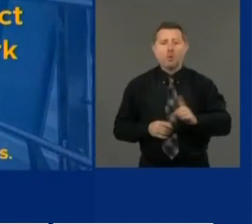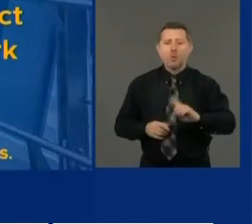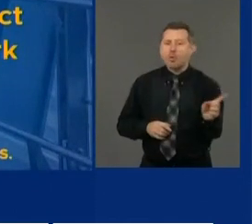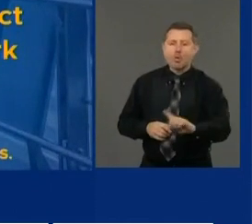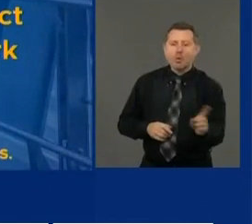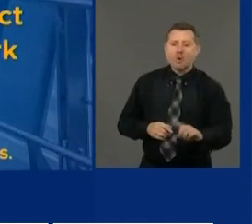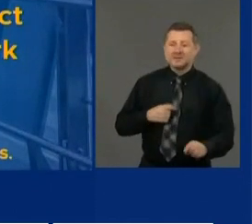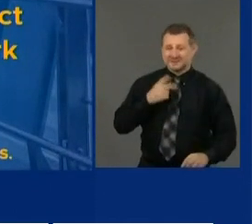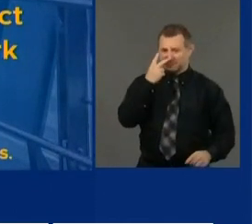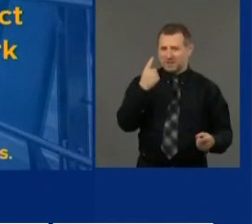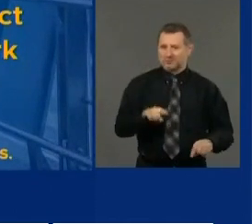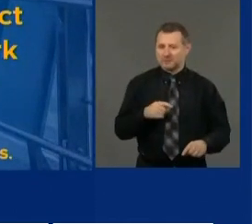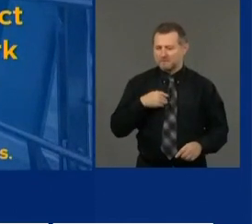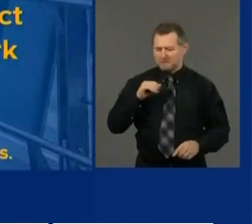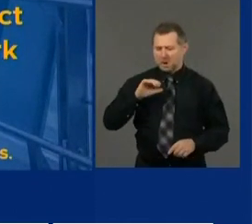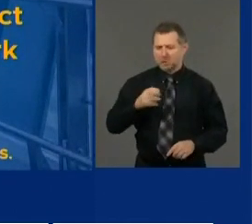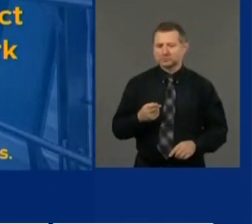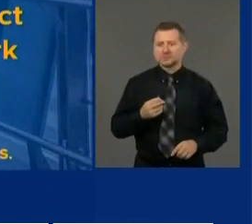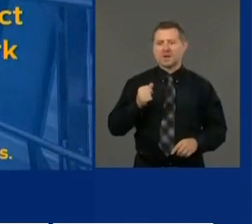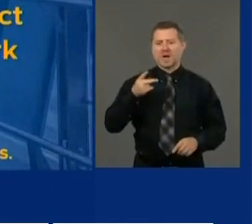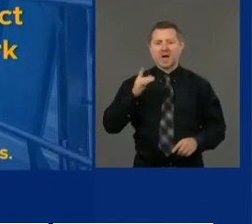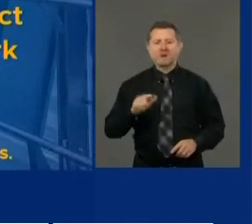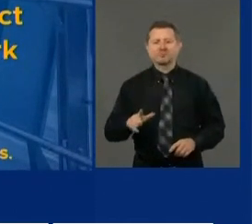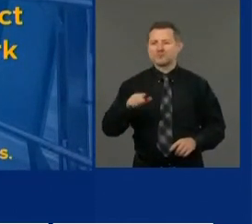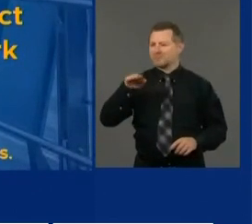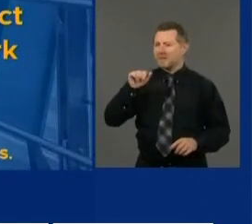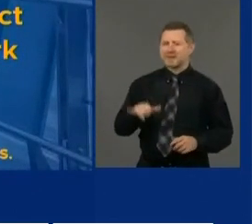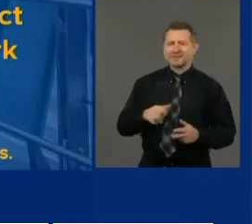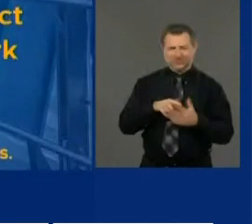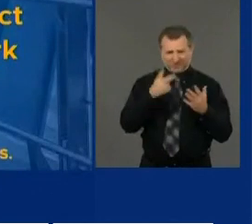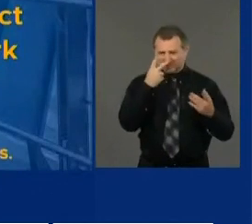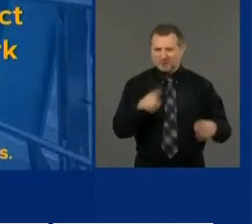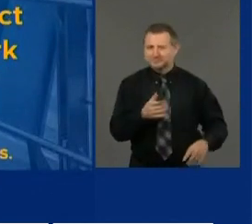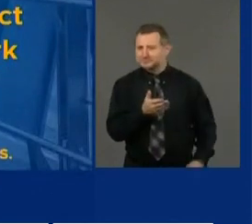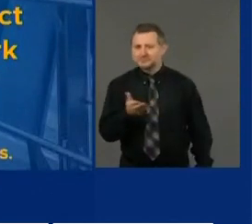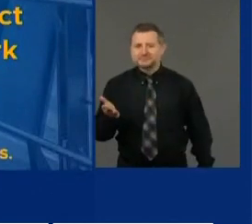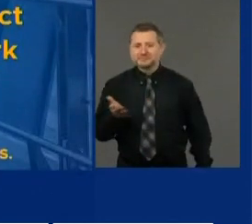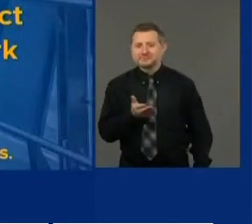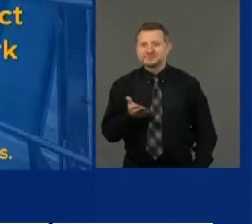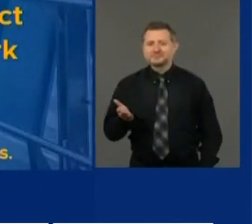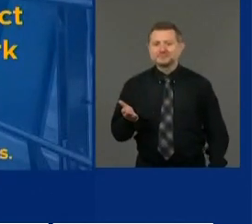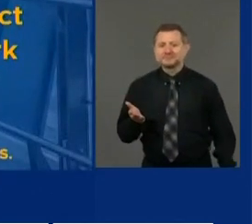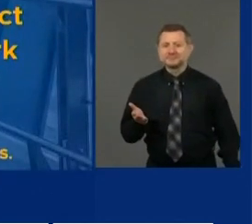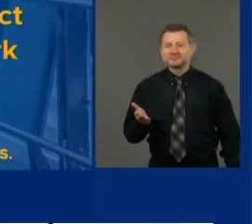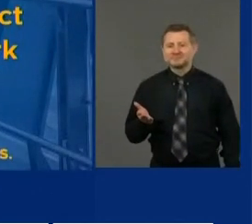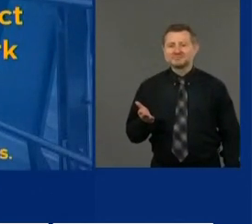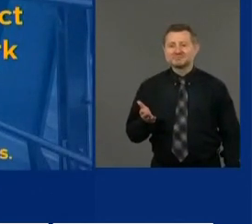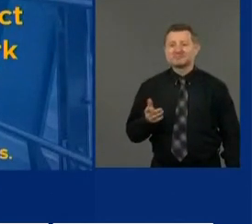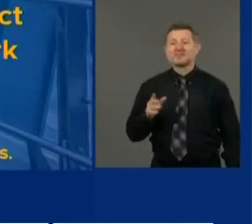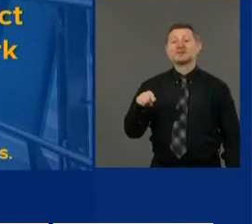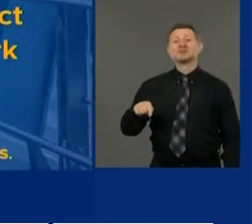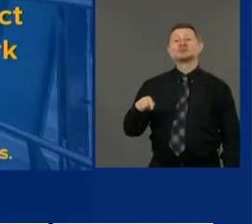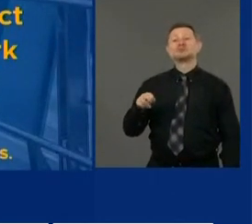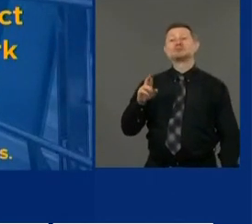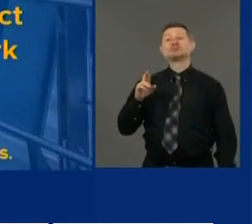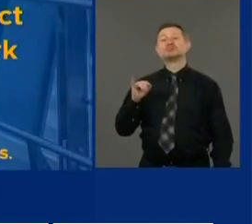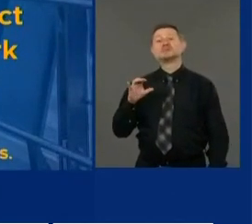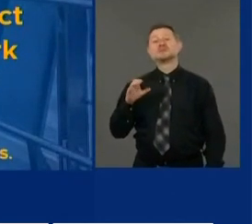MANDATORY QUARANTINE. THIS IS PLEASANT.